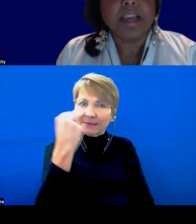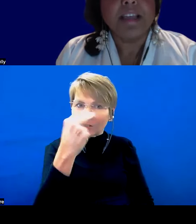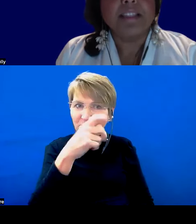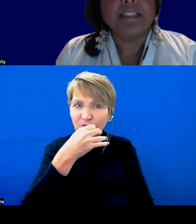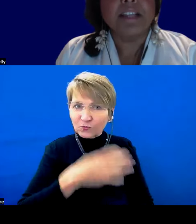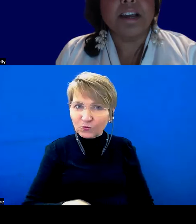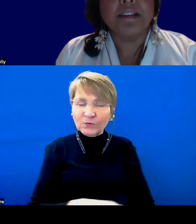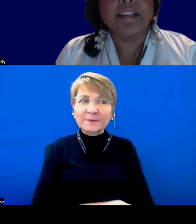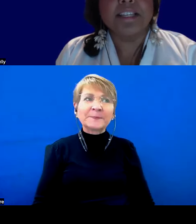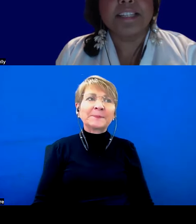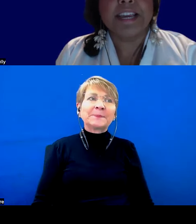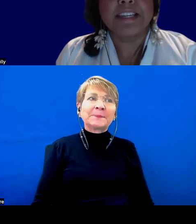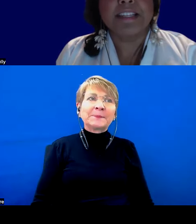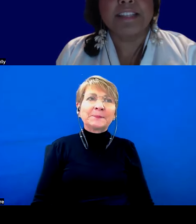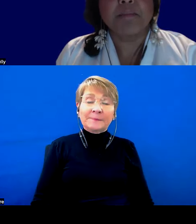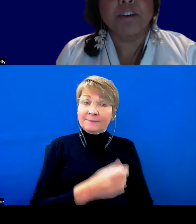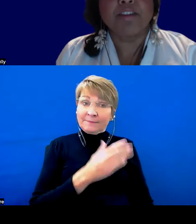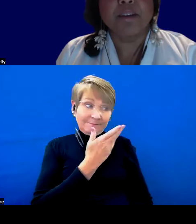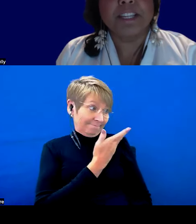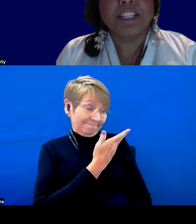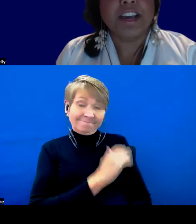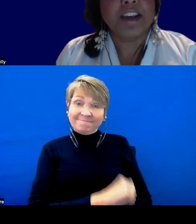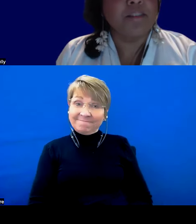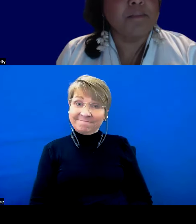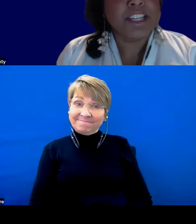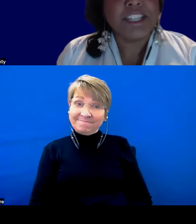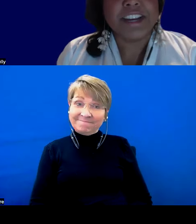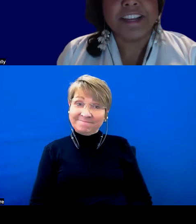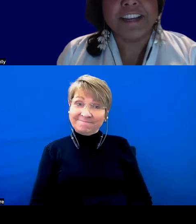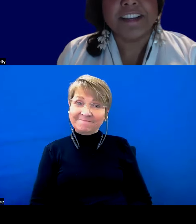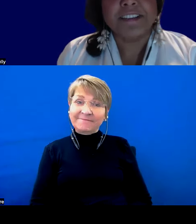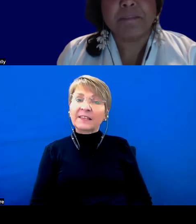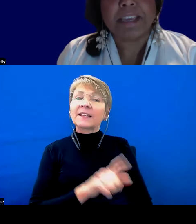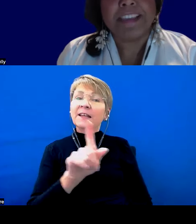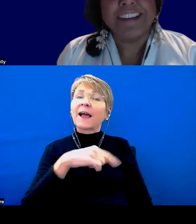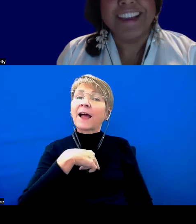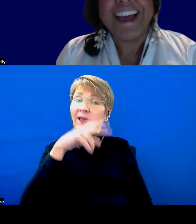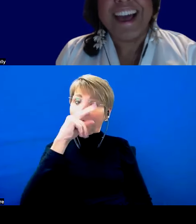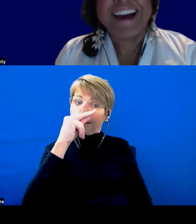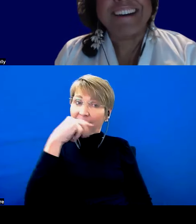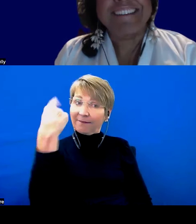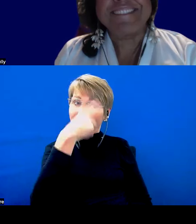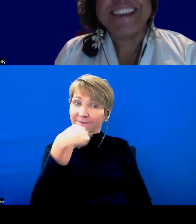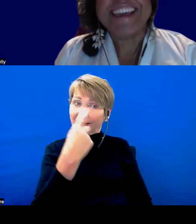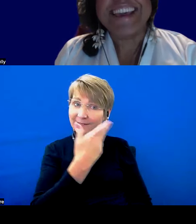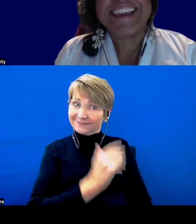This slide contains a profile picture of a much younger me